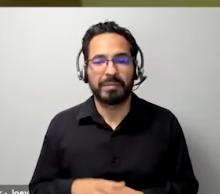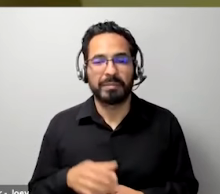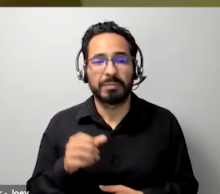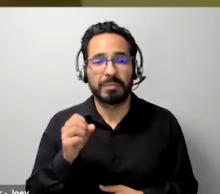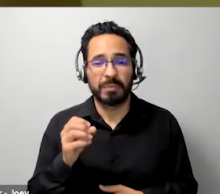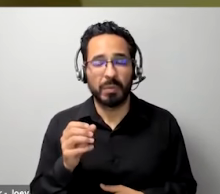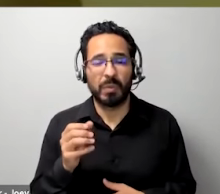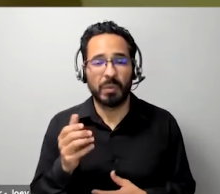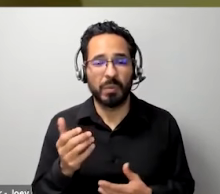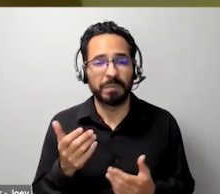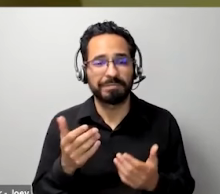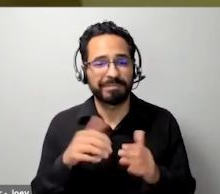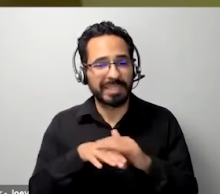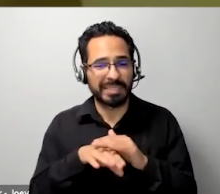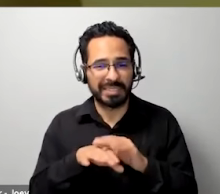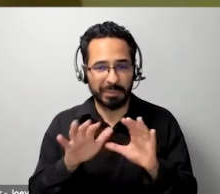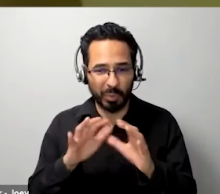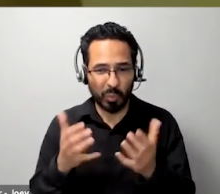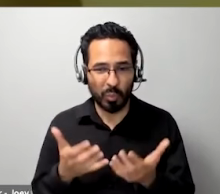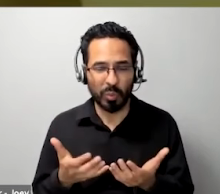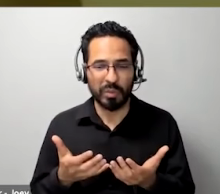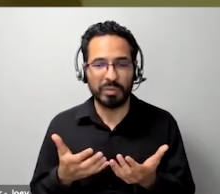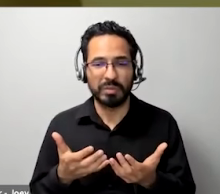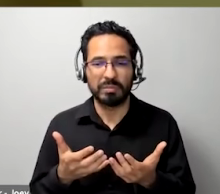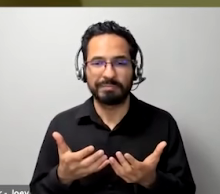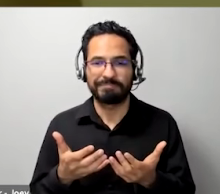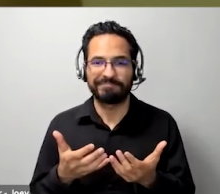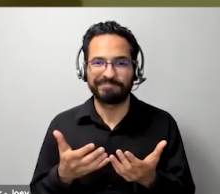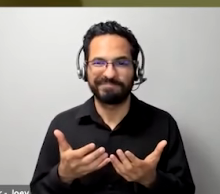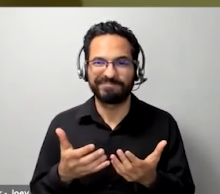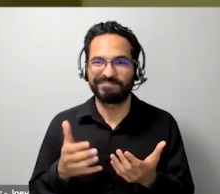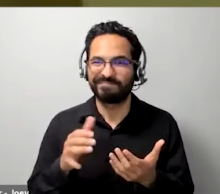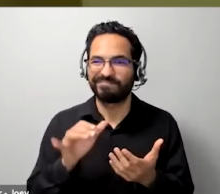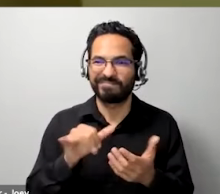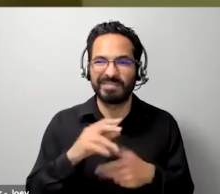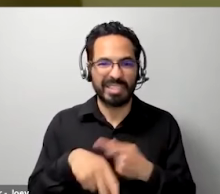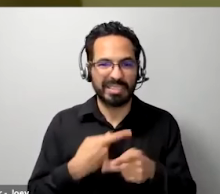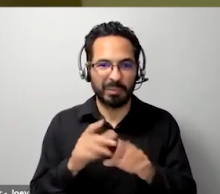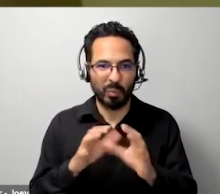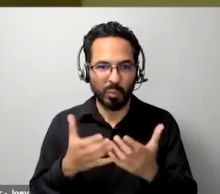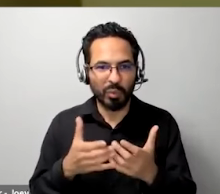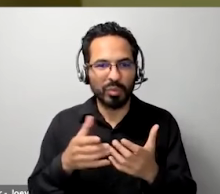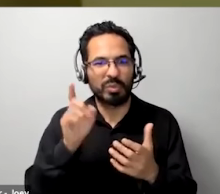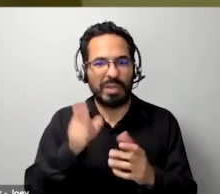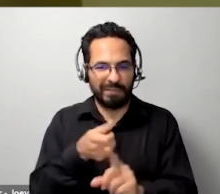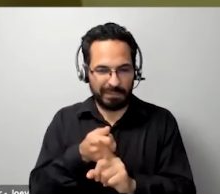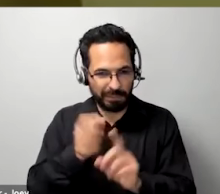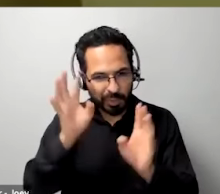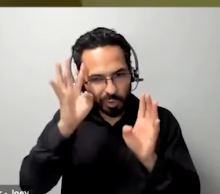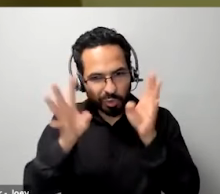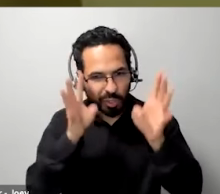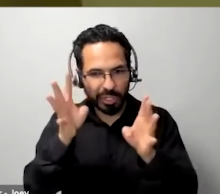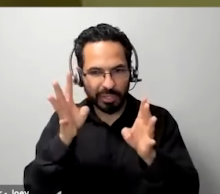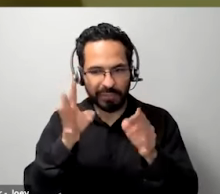the accessibility world is one of those worlds where you have to be creative to get things done around here. There's always gonna be limited budget.